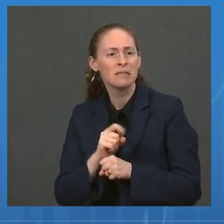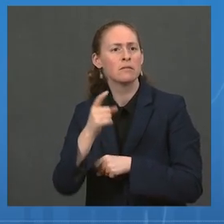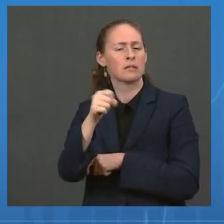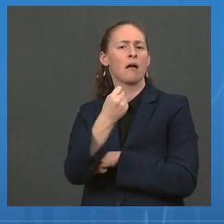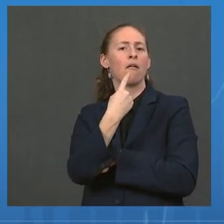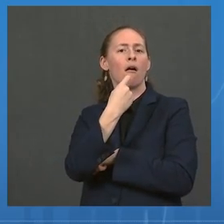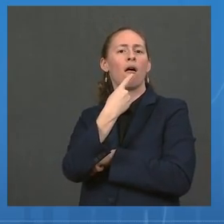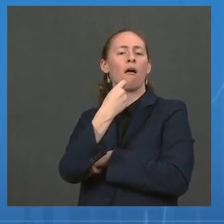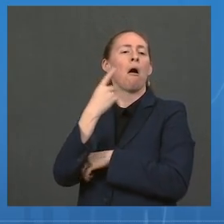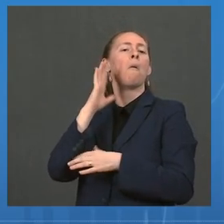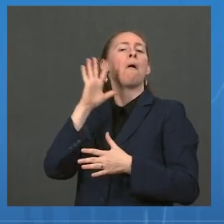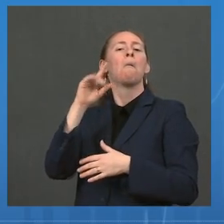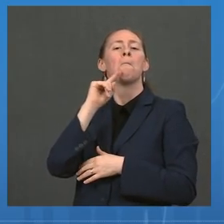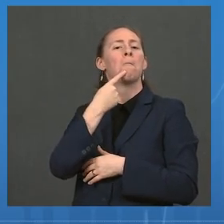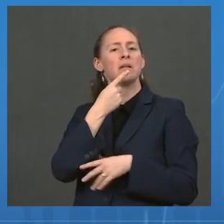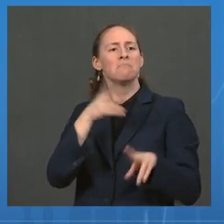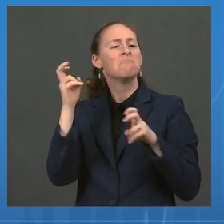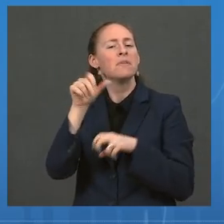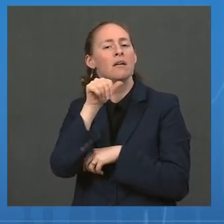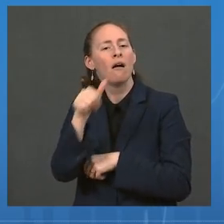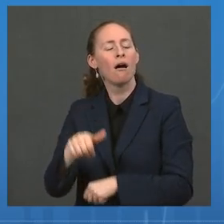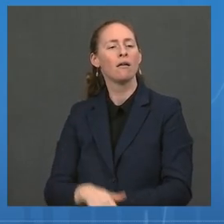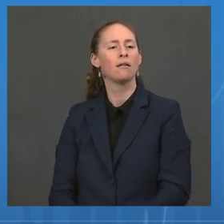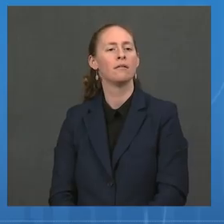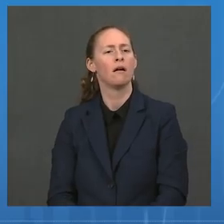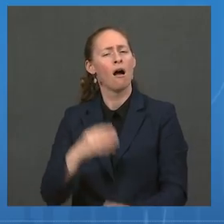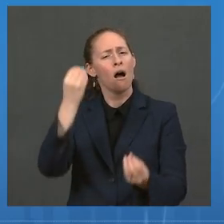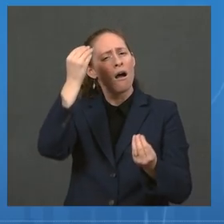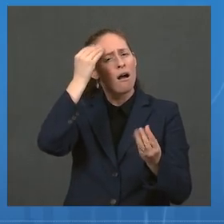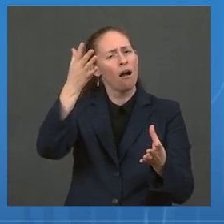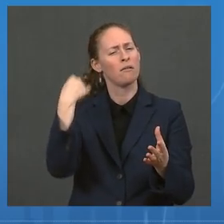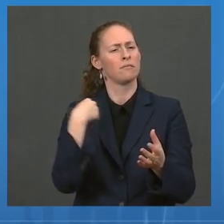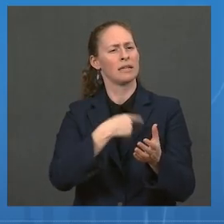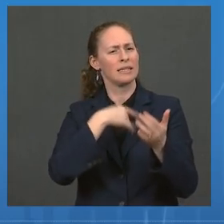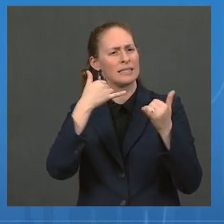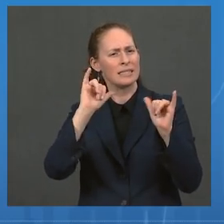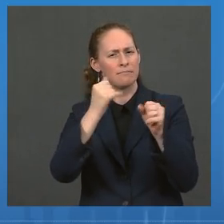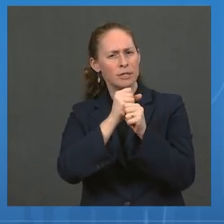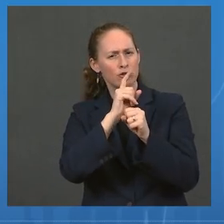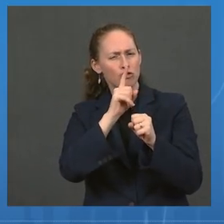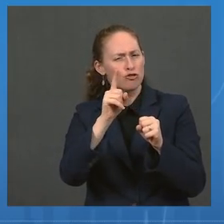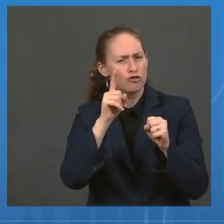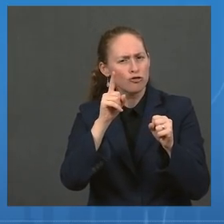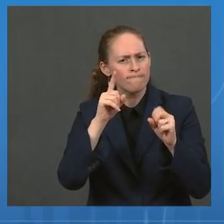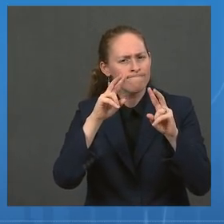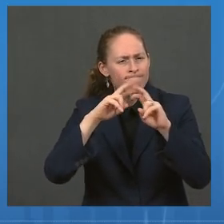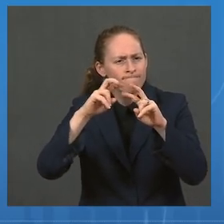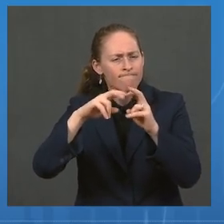we always get back to the common message that we all give you, and that is vaccines.